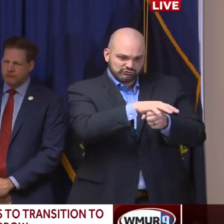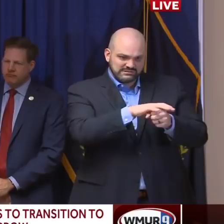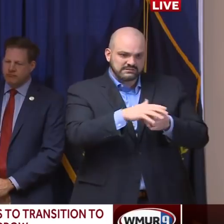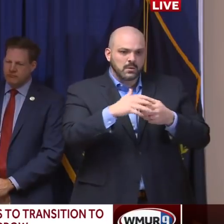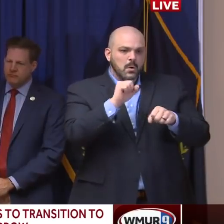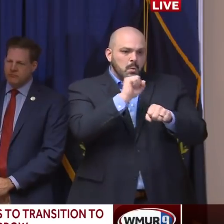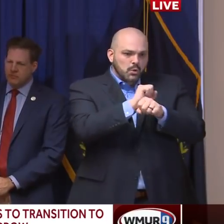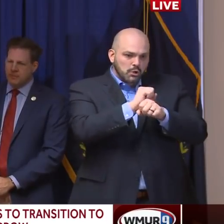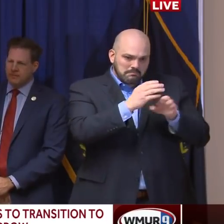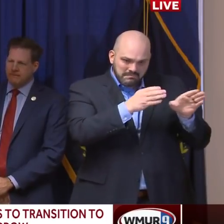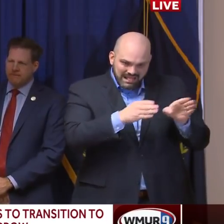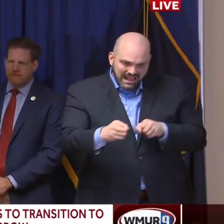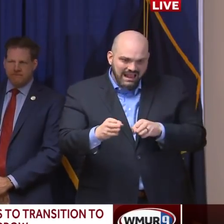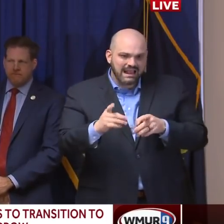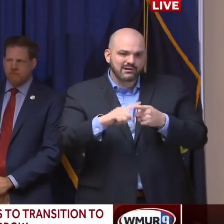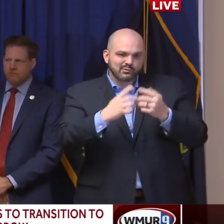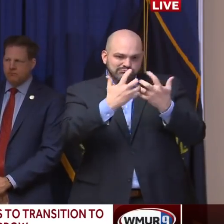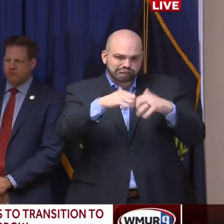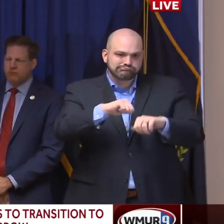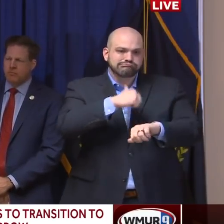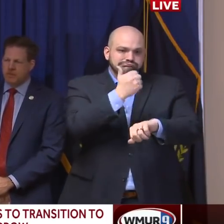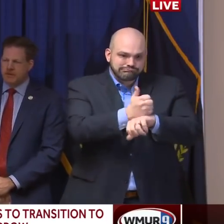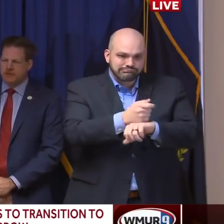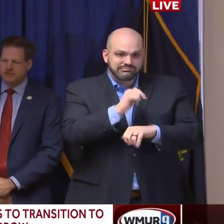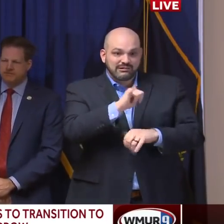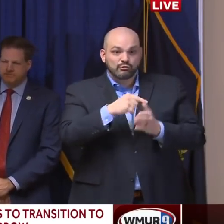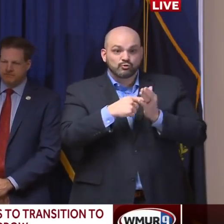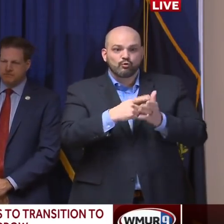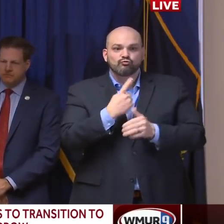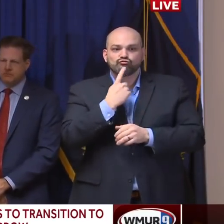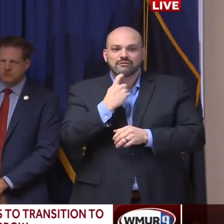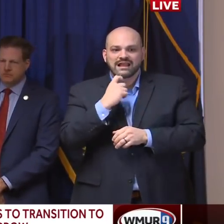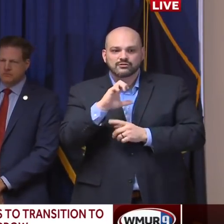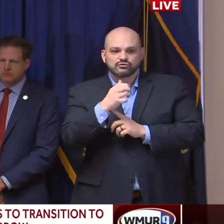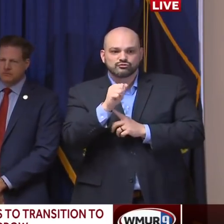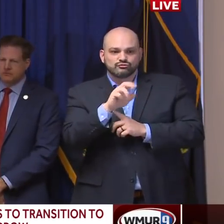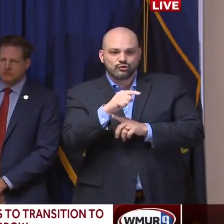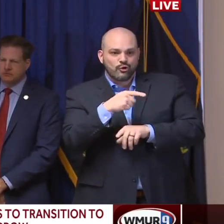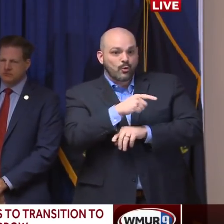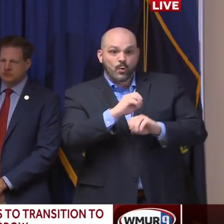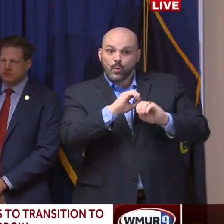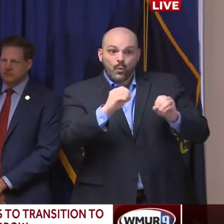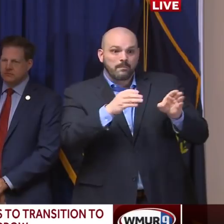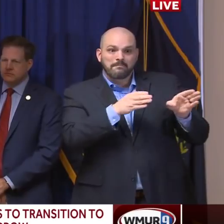I HAVE PERSONALLY SPOKEN TO THE SUPERINTENDENT OF THAT DISTRICT FOR PLANS ON ROLLING THIS OUT.